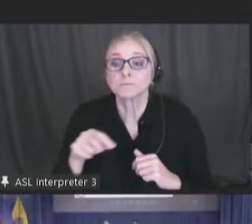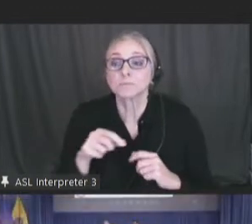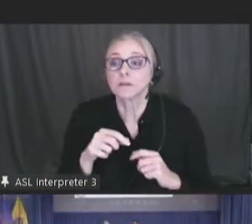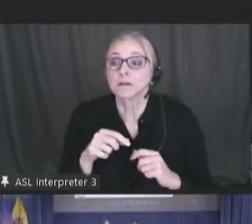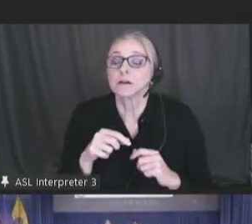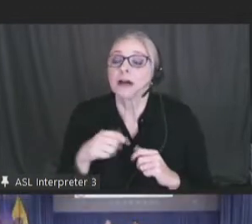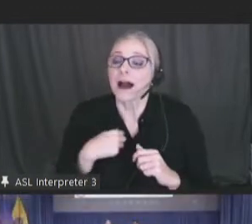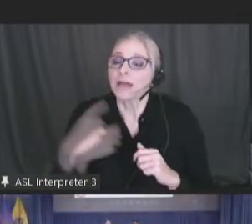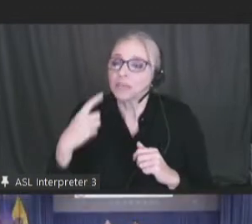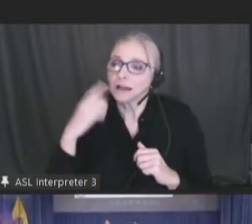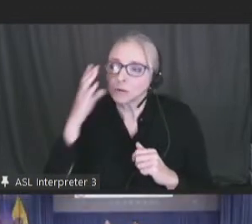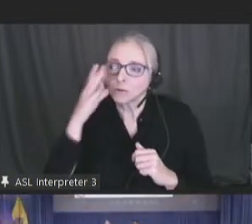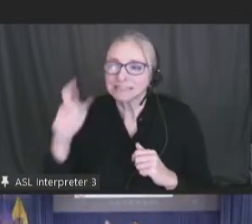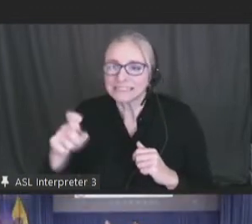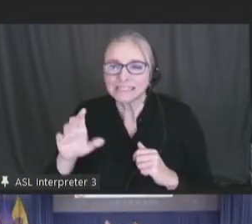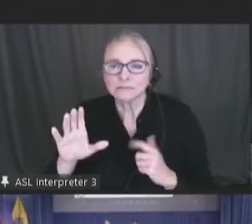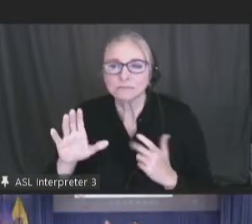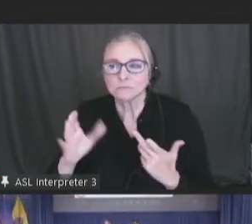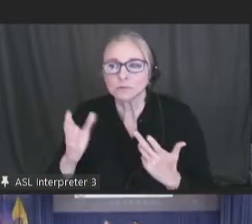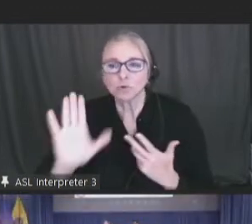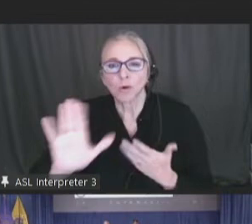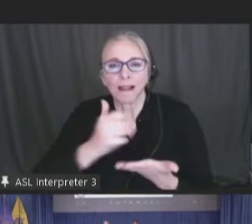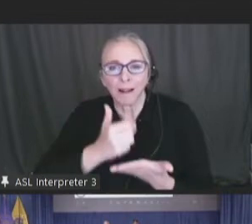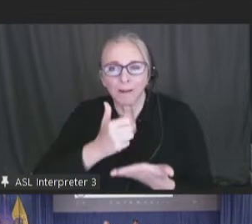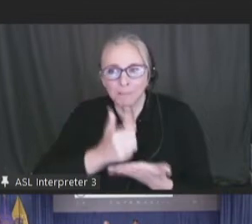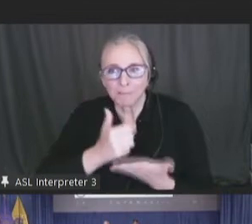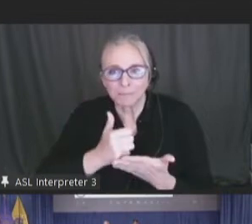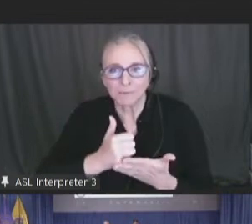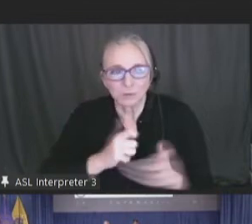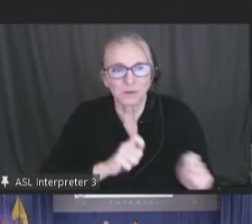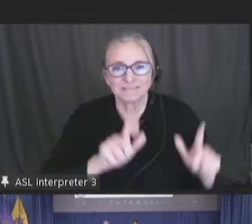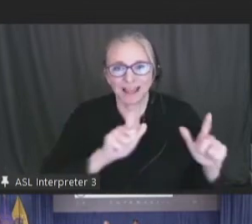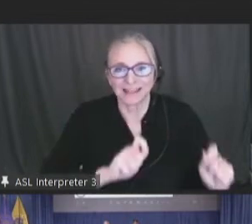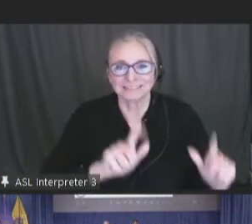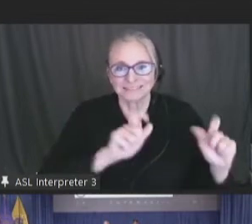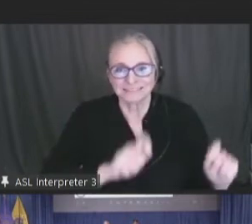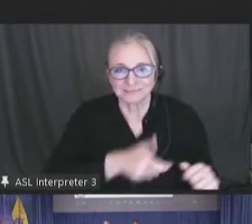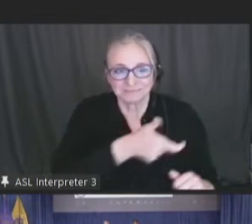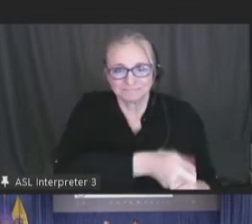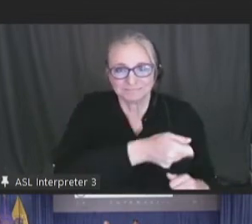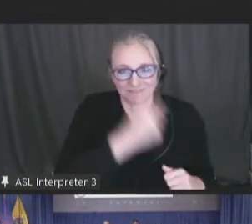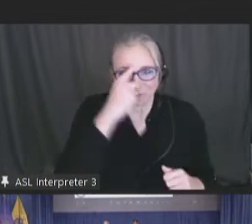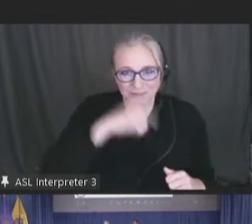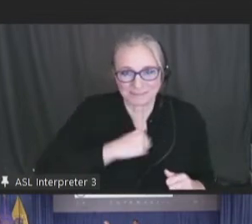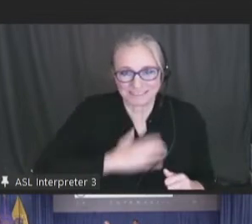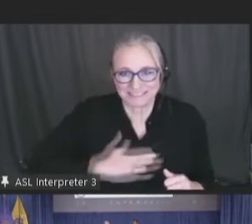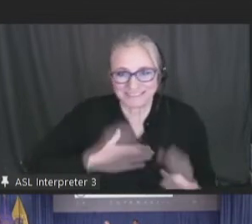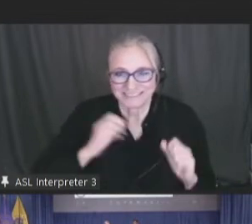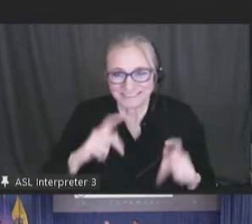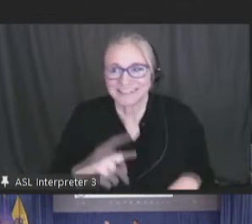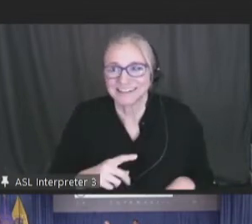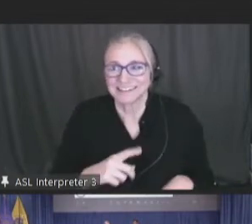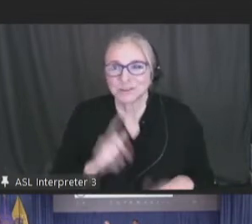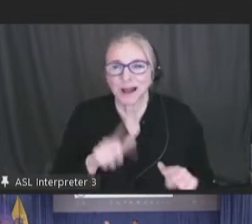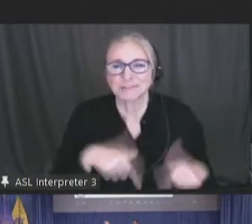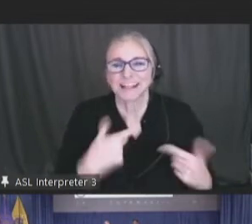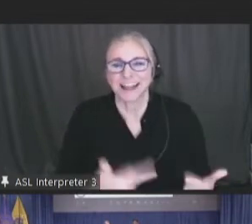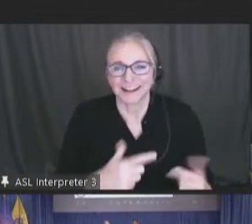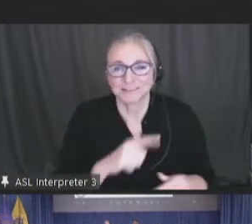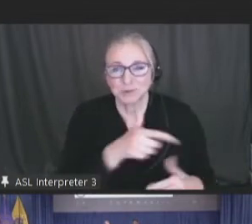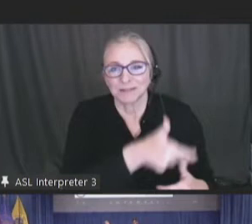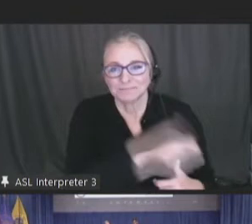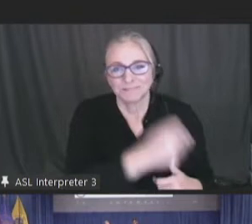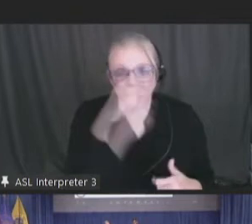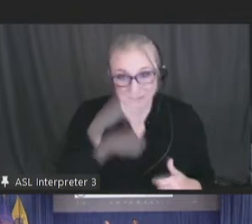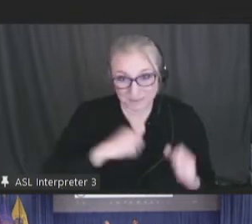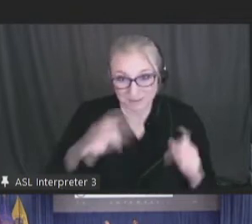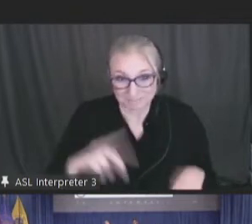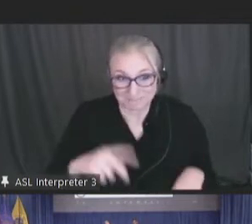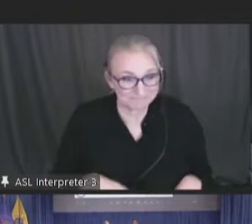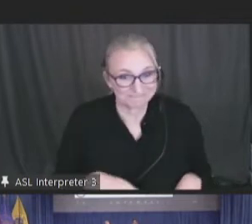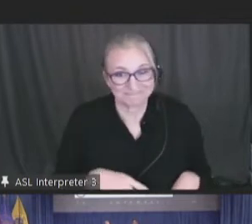I'm going to need your help advancing slides. So, I'll say next slide to see if that works.